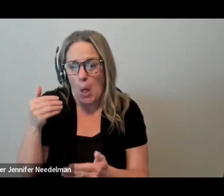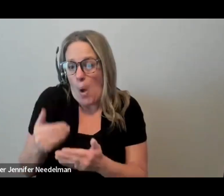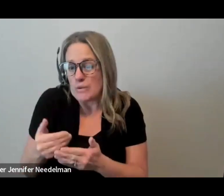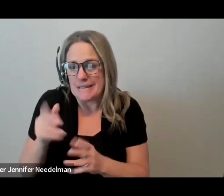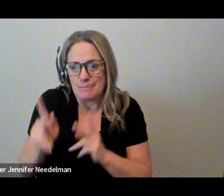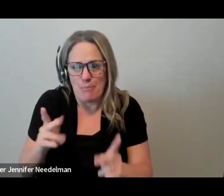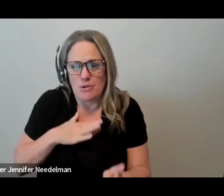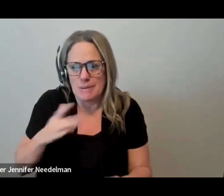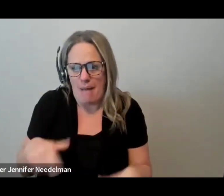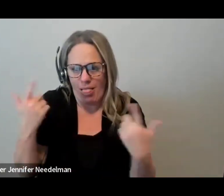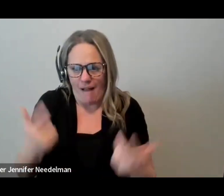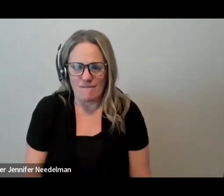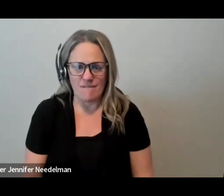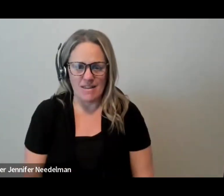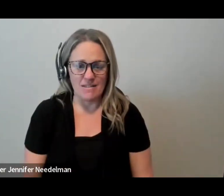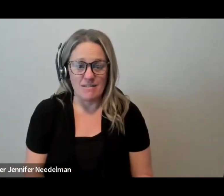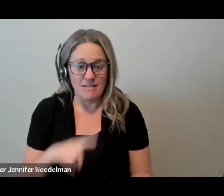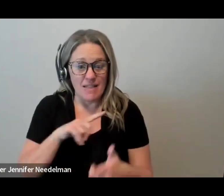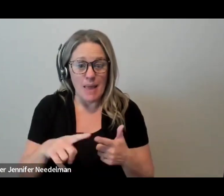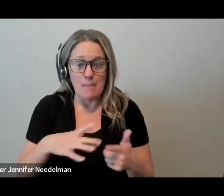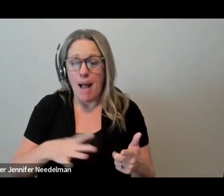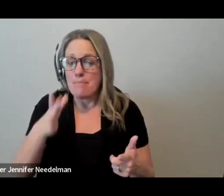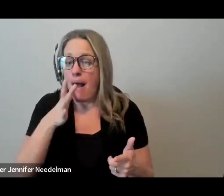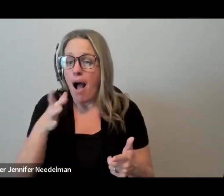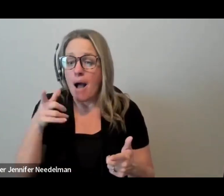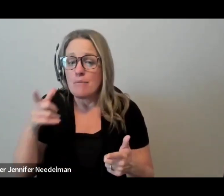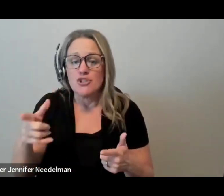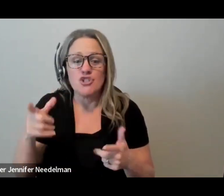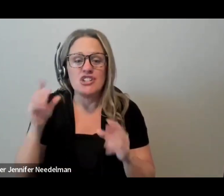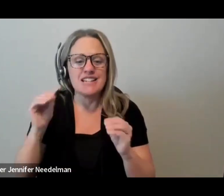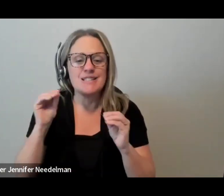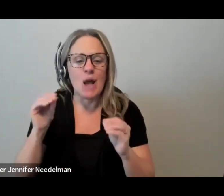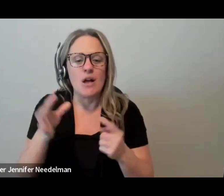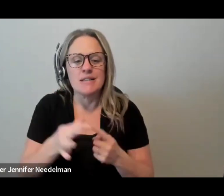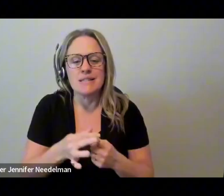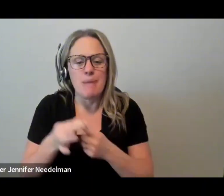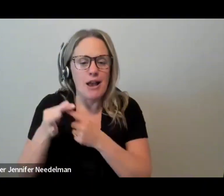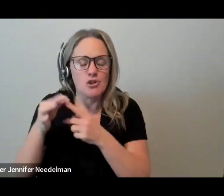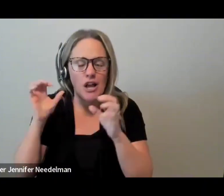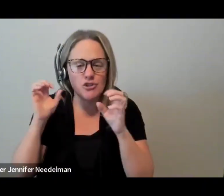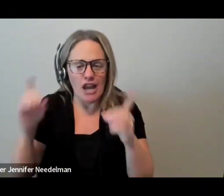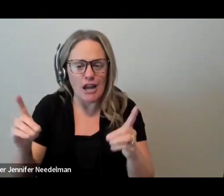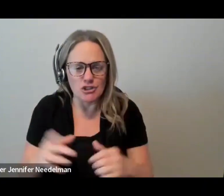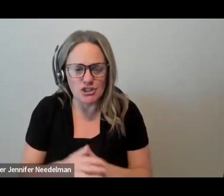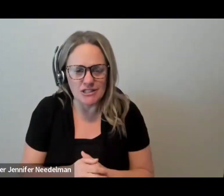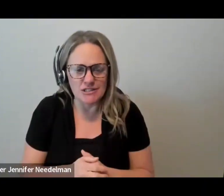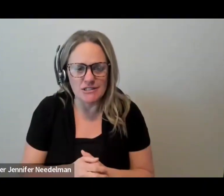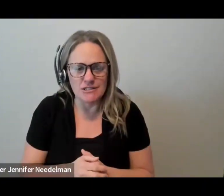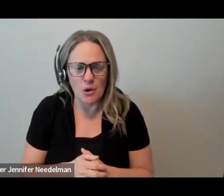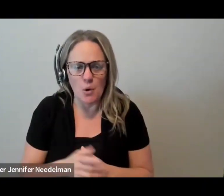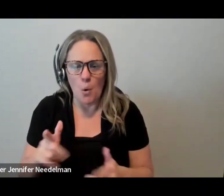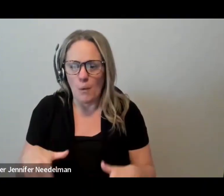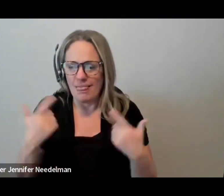And then my mom was a special education teacher. And so we lived in a very small town on the Oregon coast,